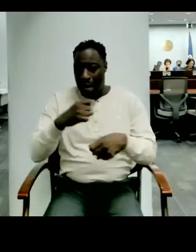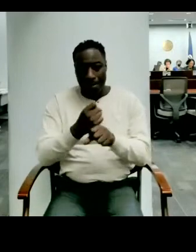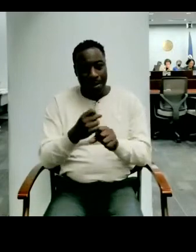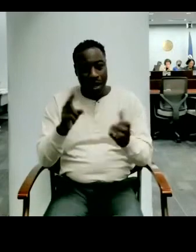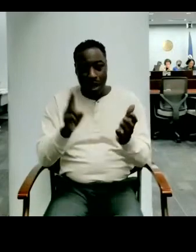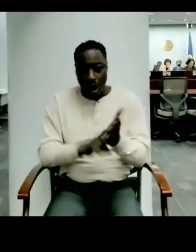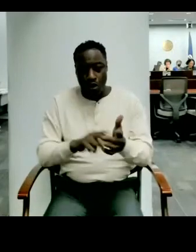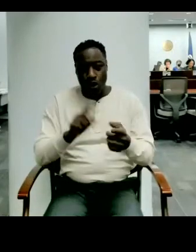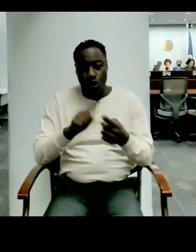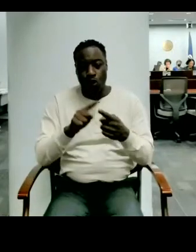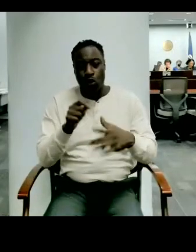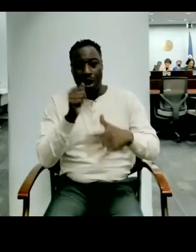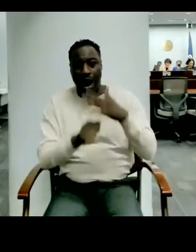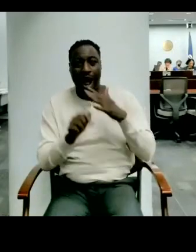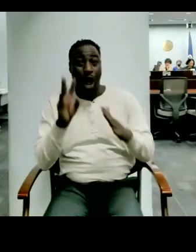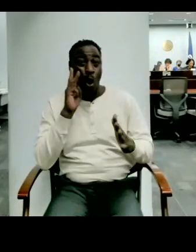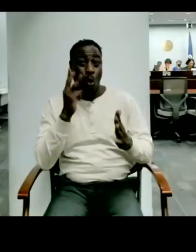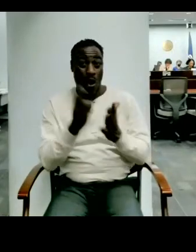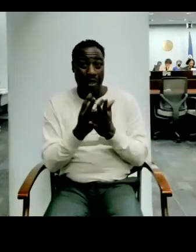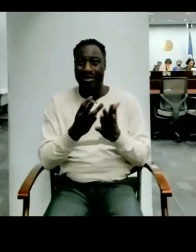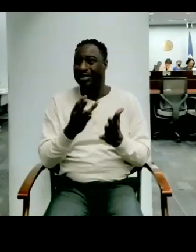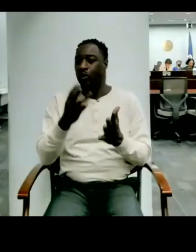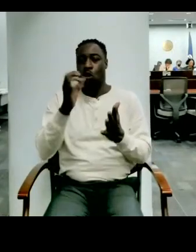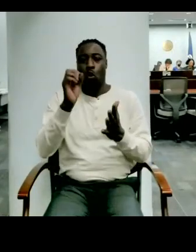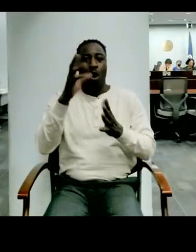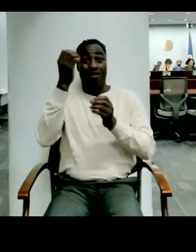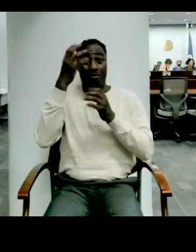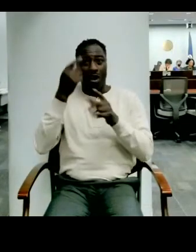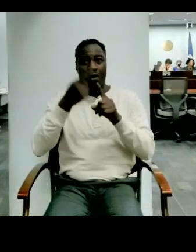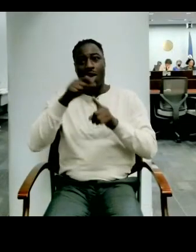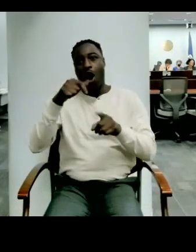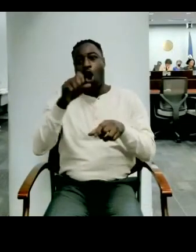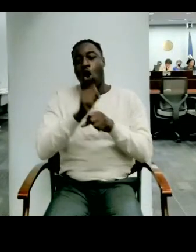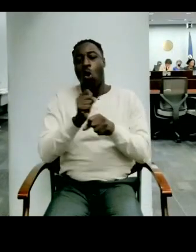to conceal witnesses or information from other workers or from the EEOC.